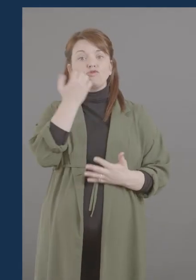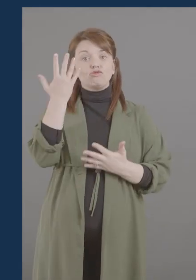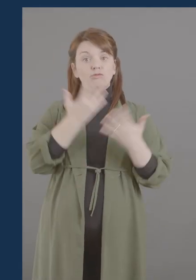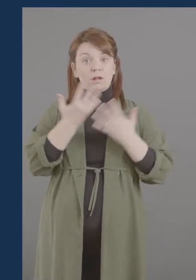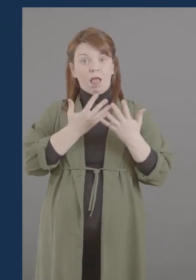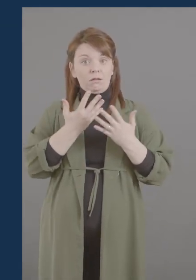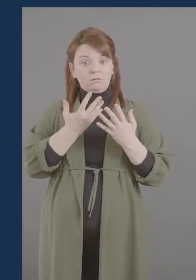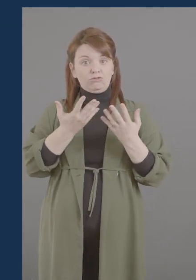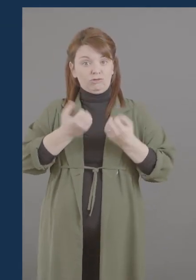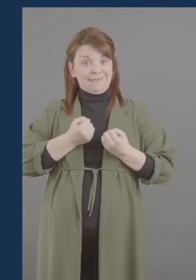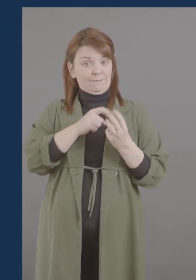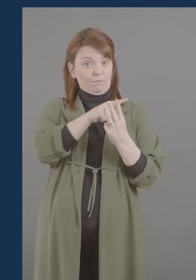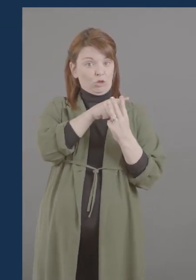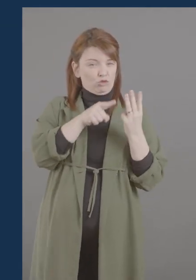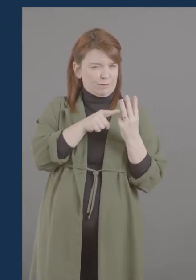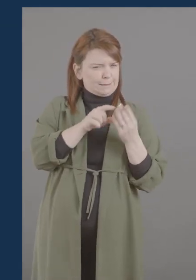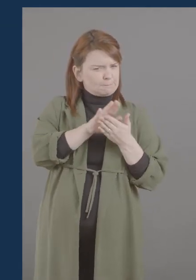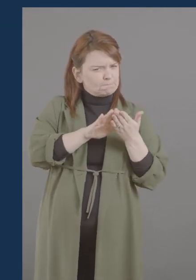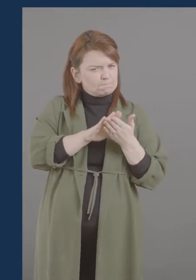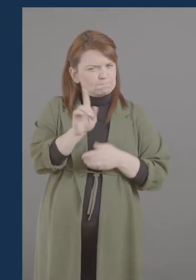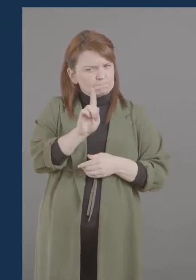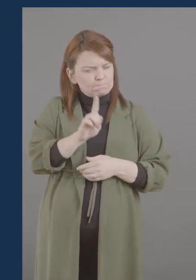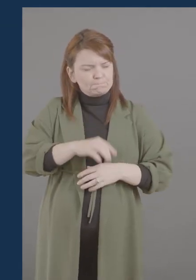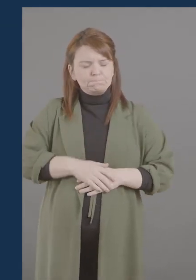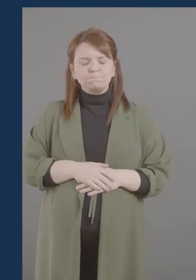What do the different test results mean? There will be three possible